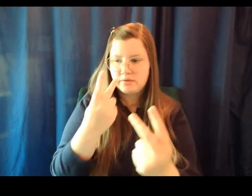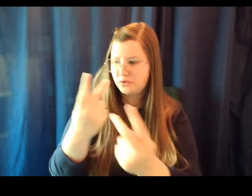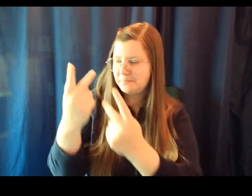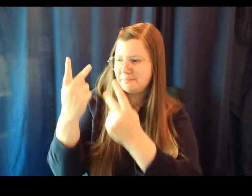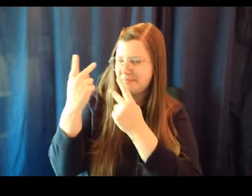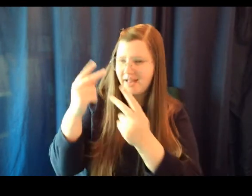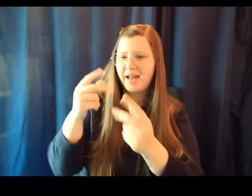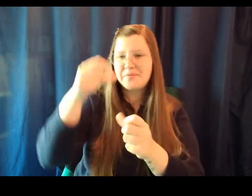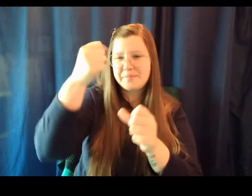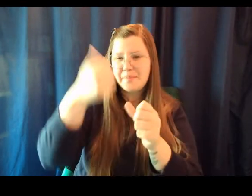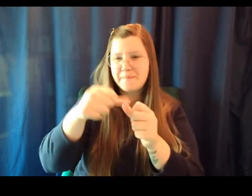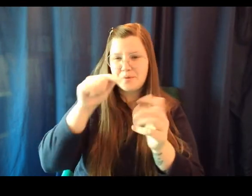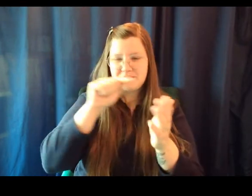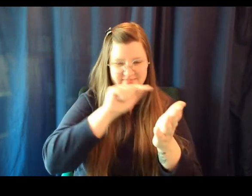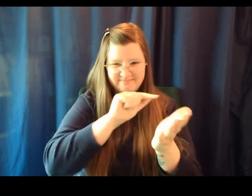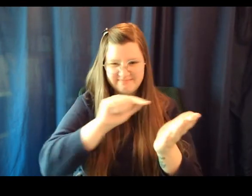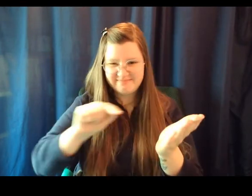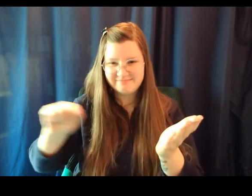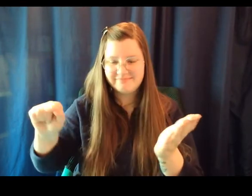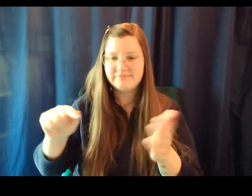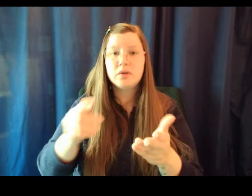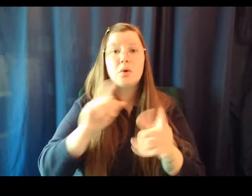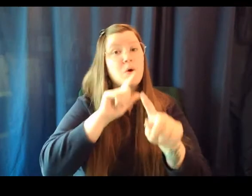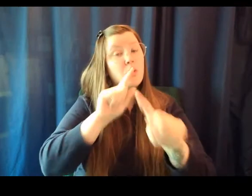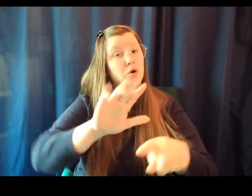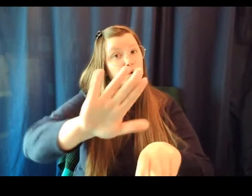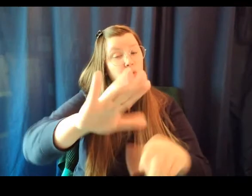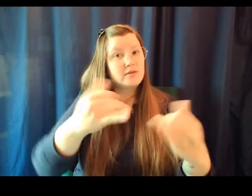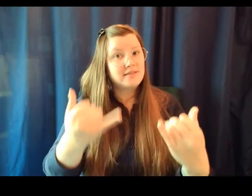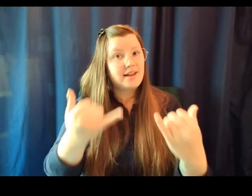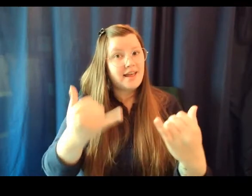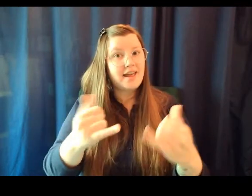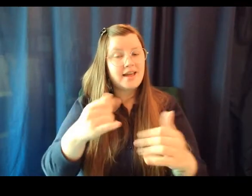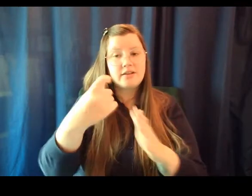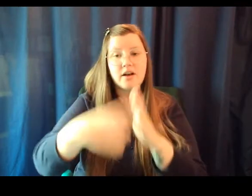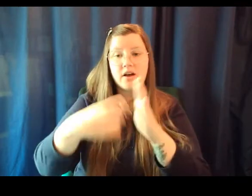The price is $30, and orders can be placed through the EWHS Web site.